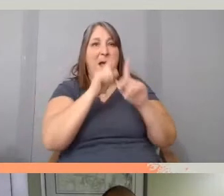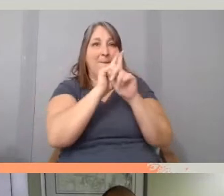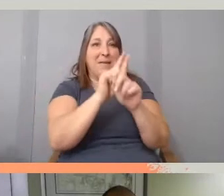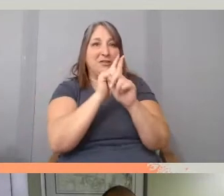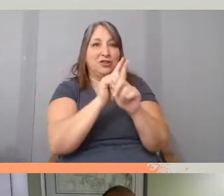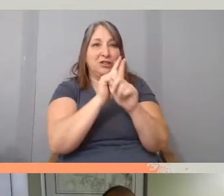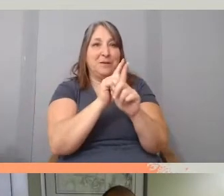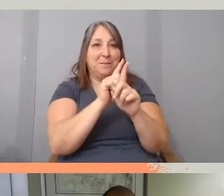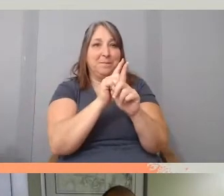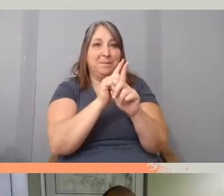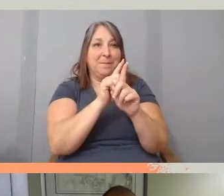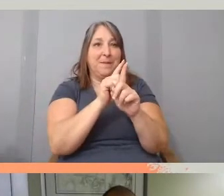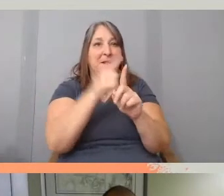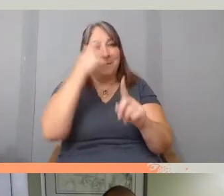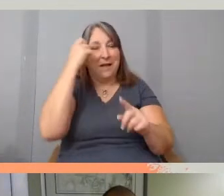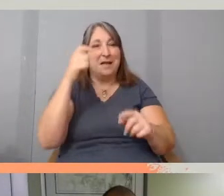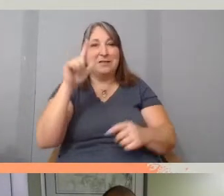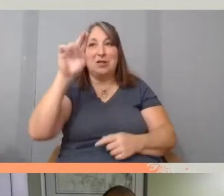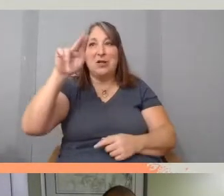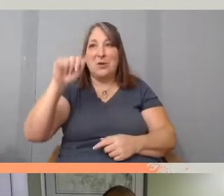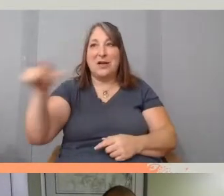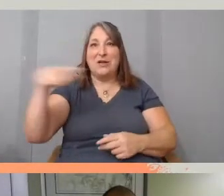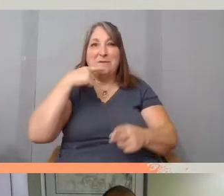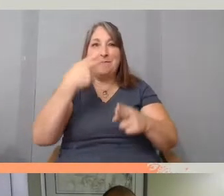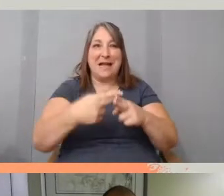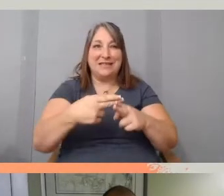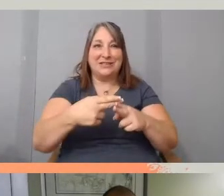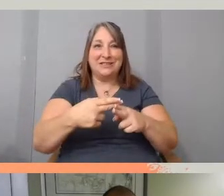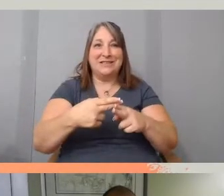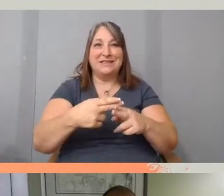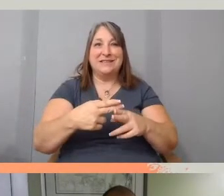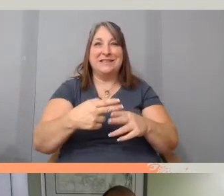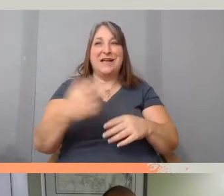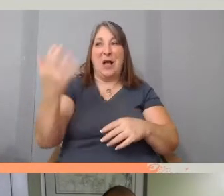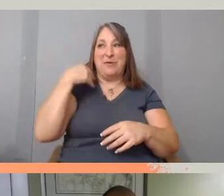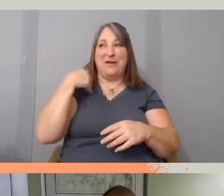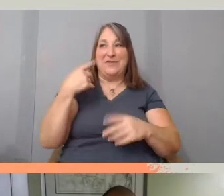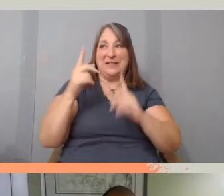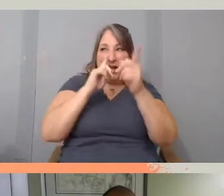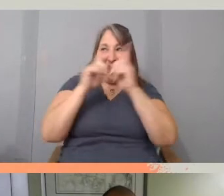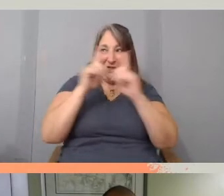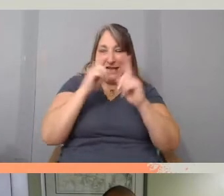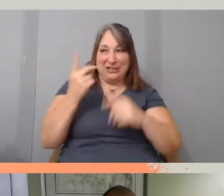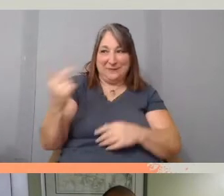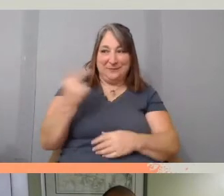since Luna you brought up what we had in a previous conversation. Mentorship is one of those things that